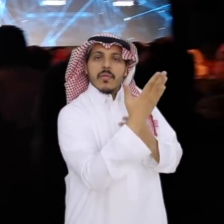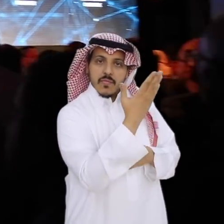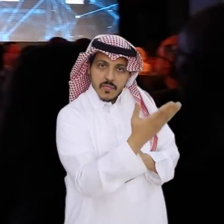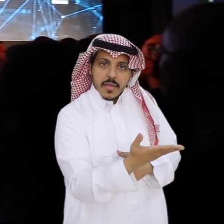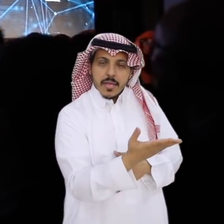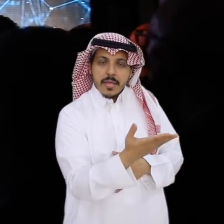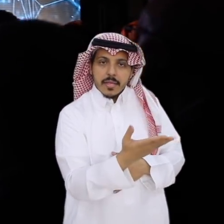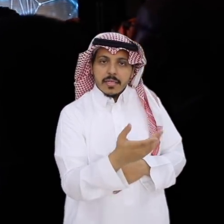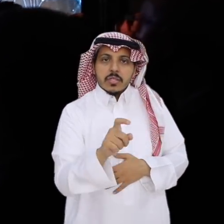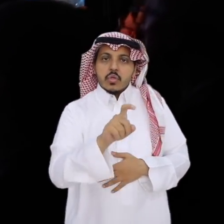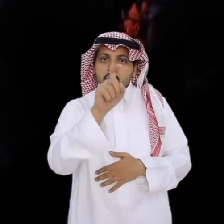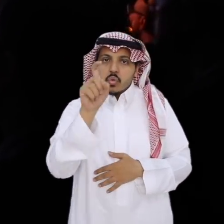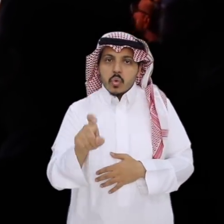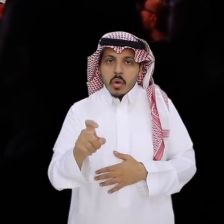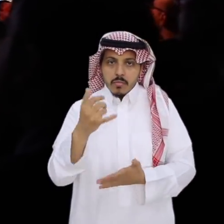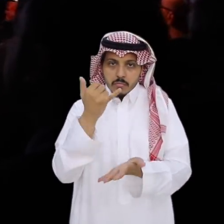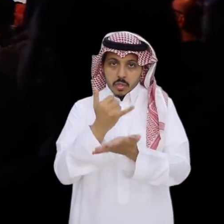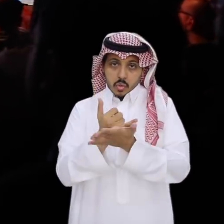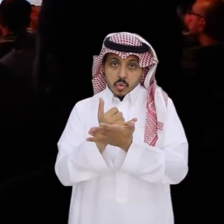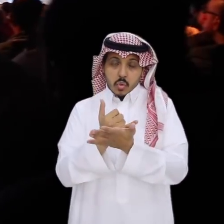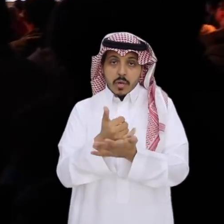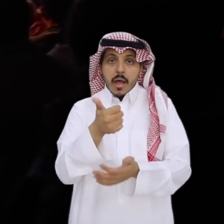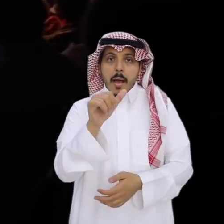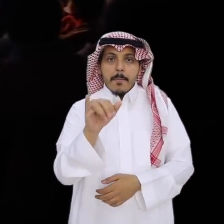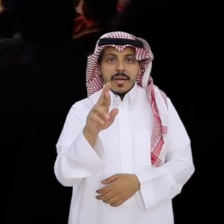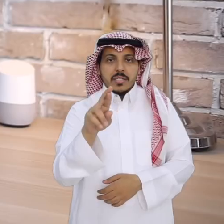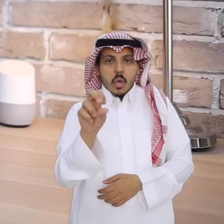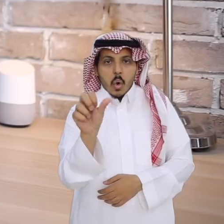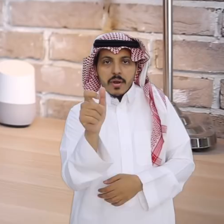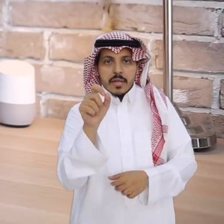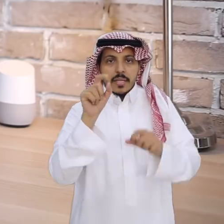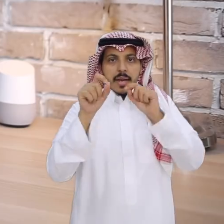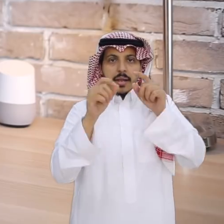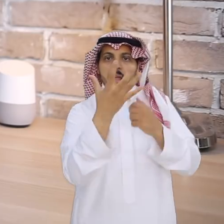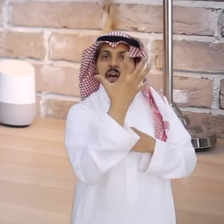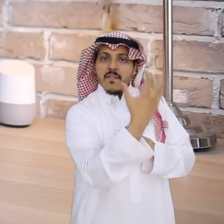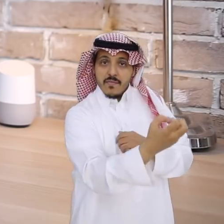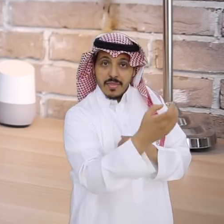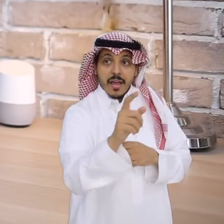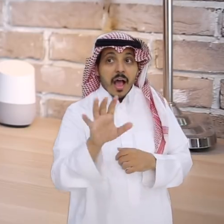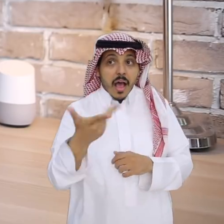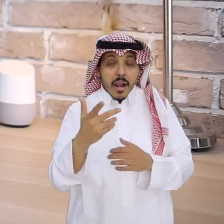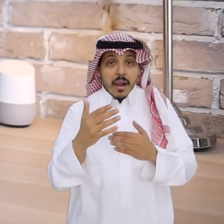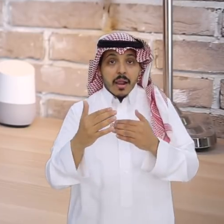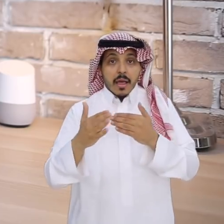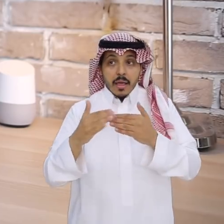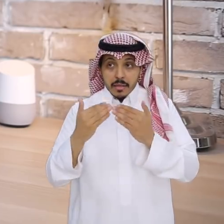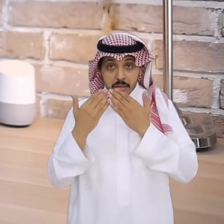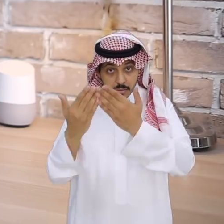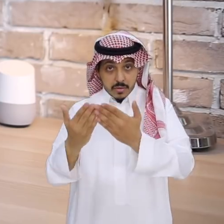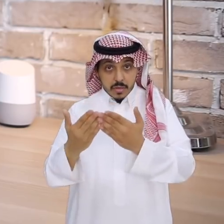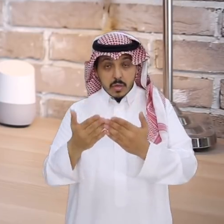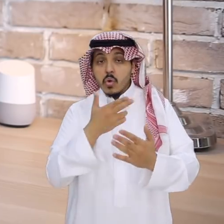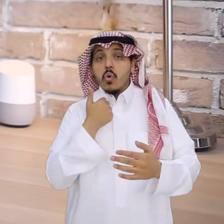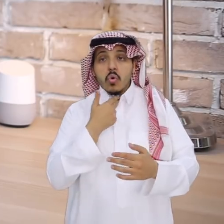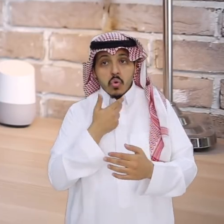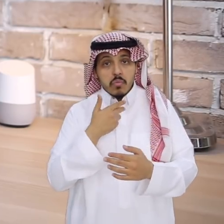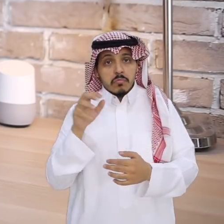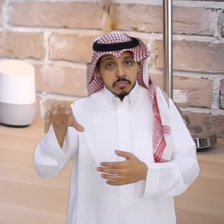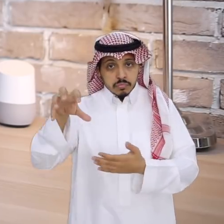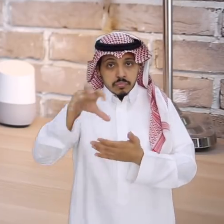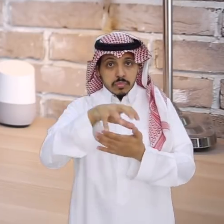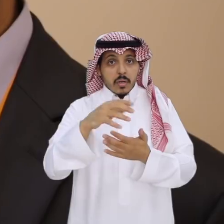We asked Amazon Cloud manager about their services and if they will attract governmental facilities to use it!